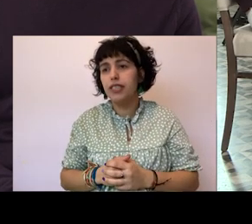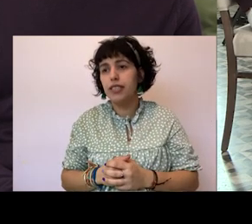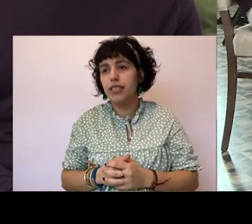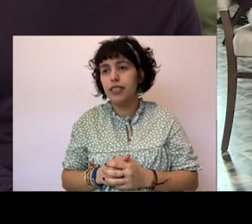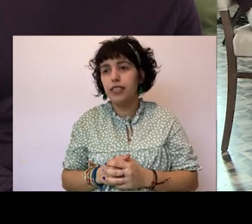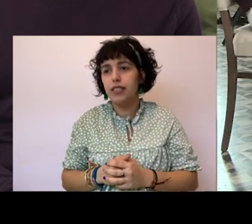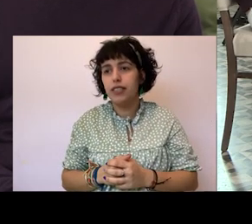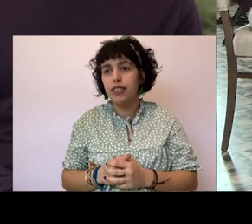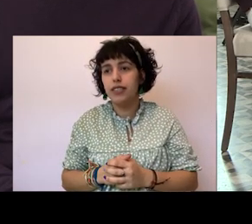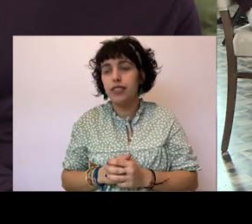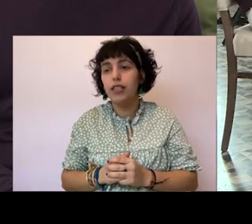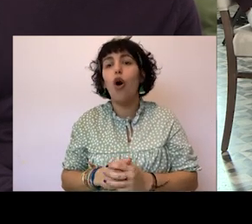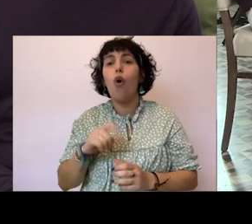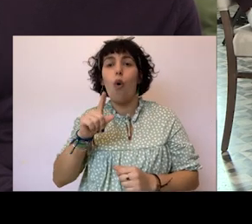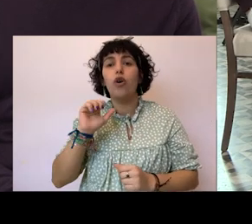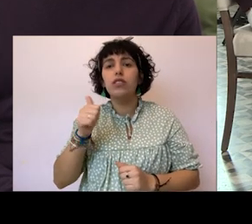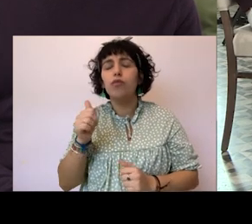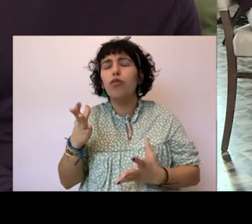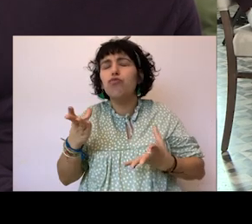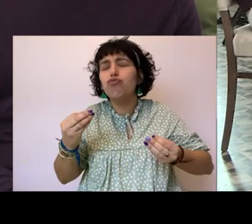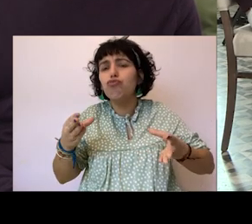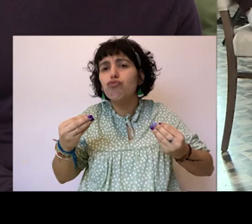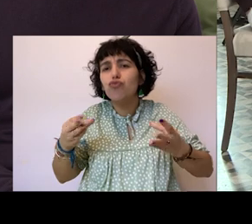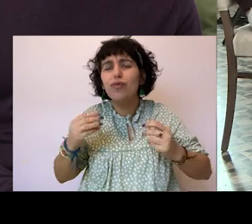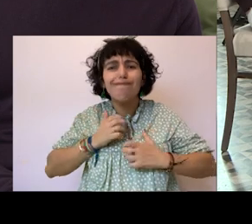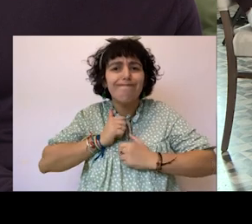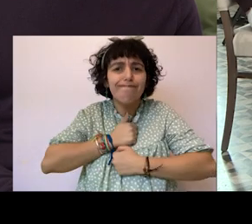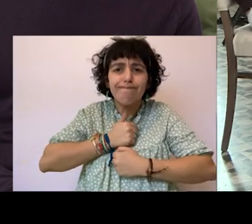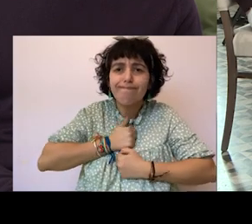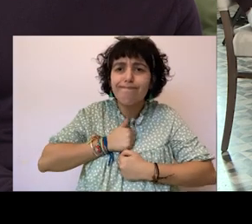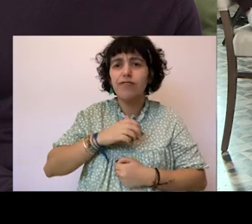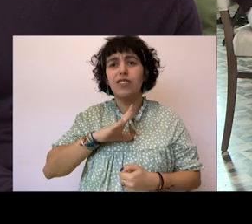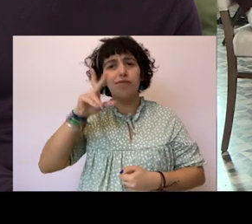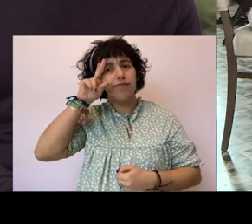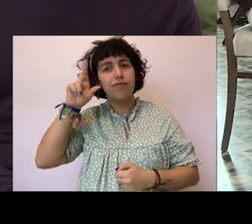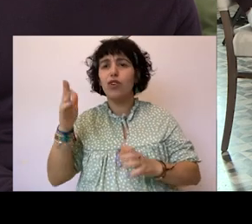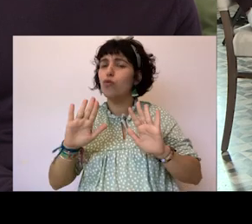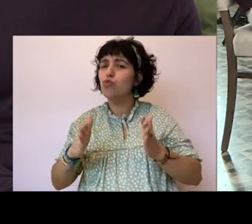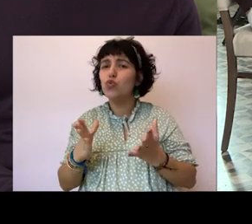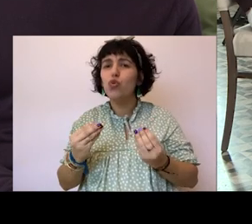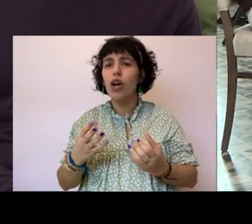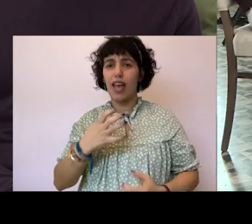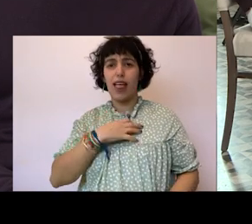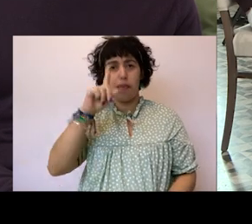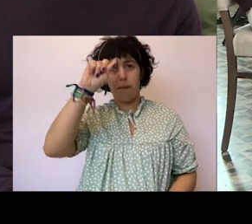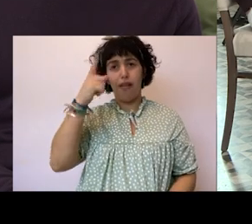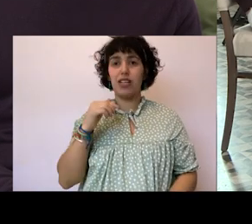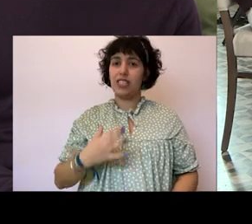so big as if I lost the longest and strongest relationship of my life I can say I'm depressed.